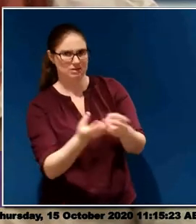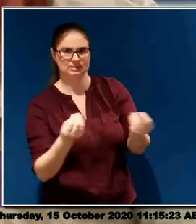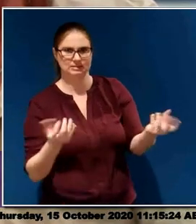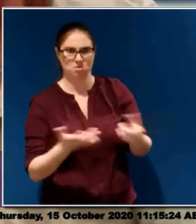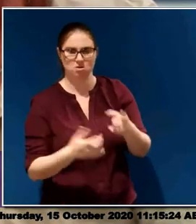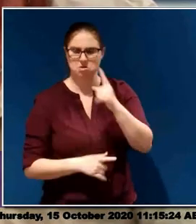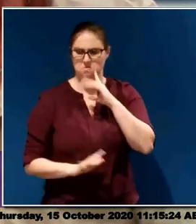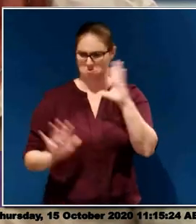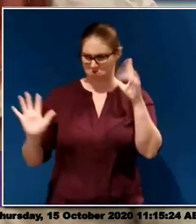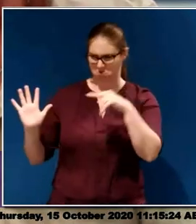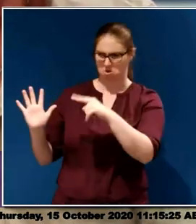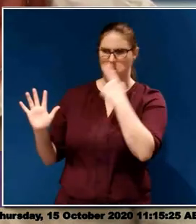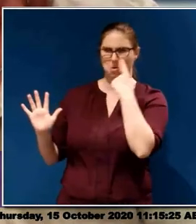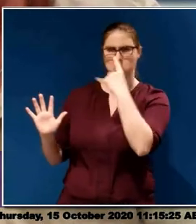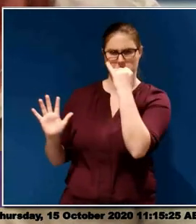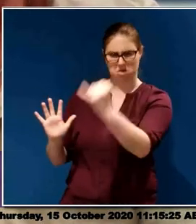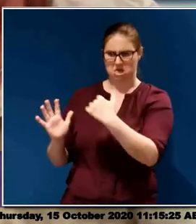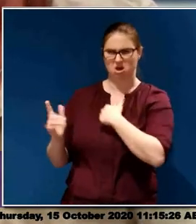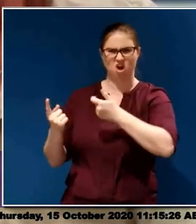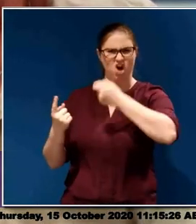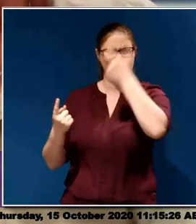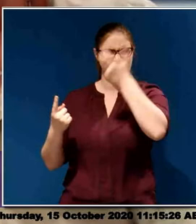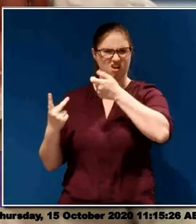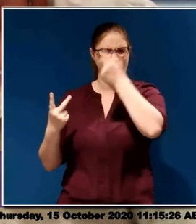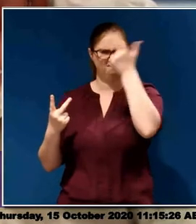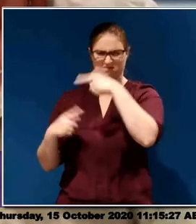an absentee person all the time.”